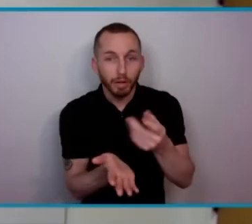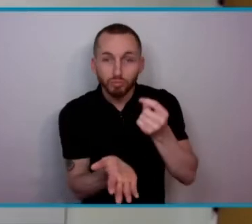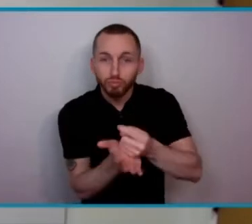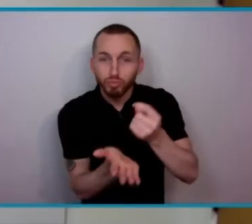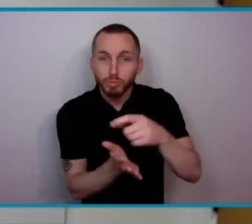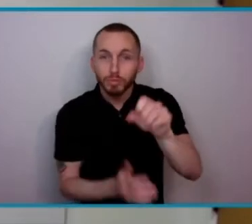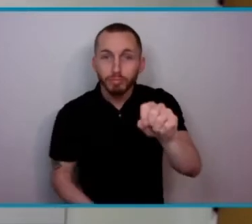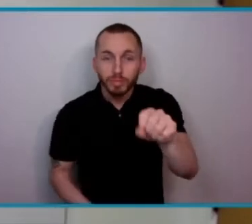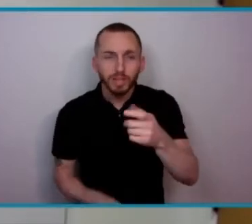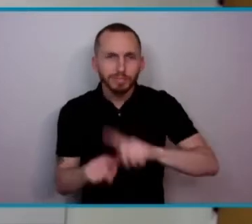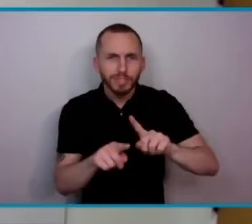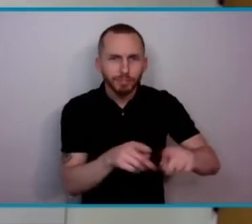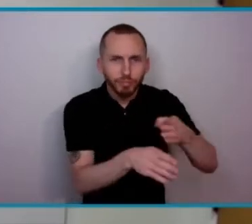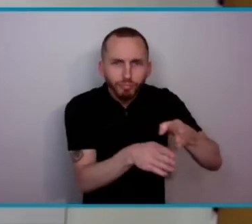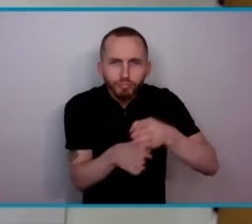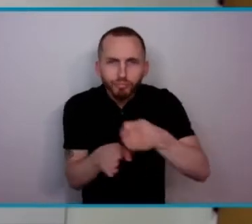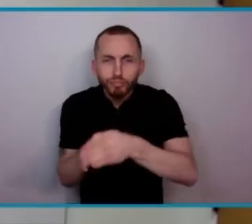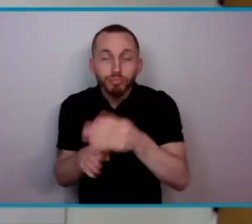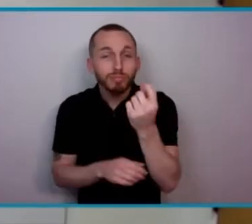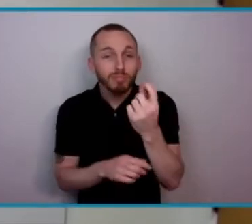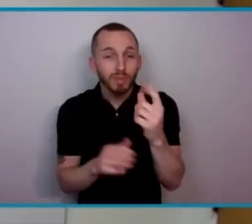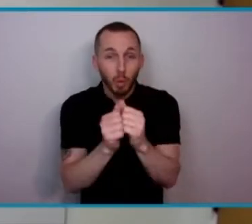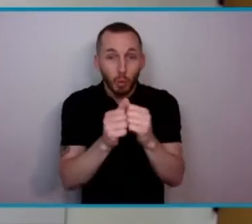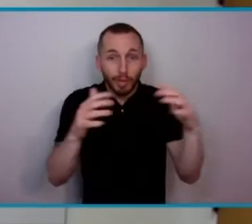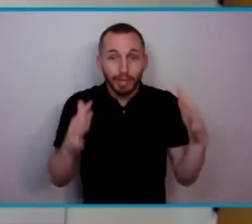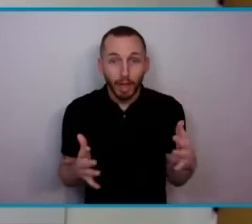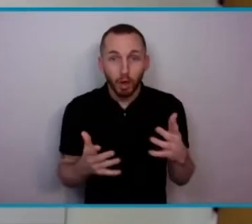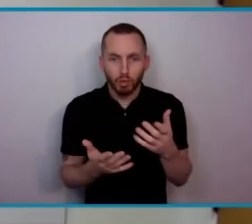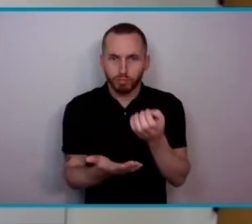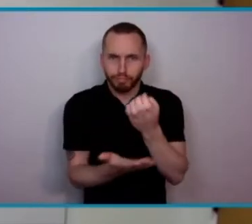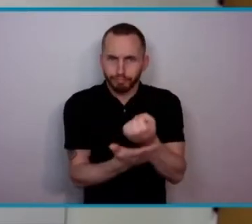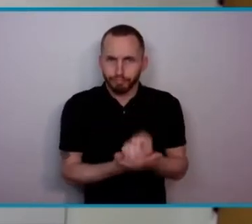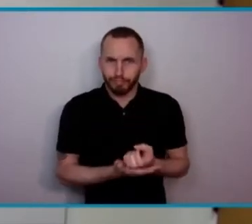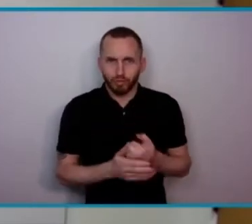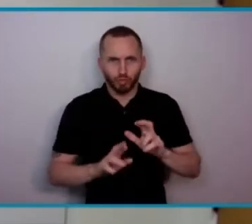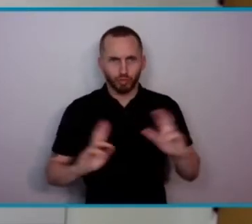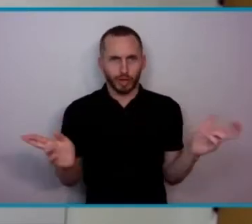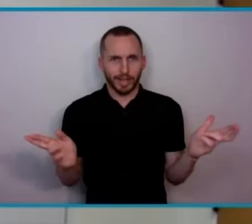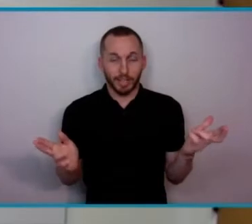often without that empirical support necessarily fully realized.